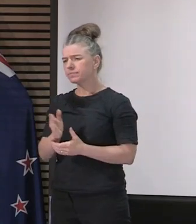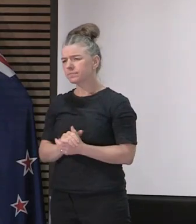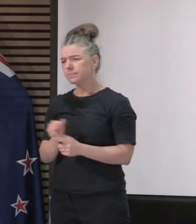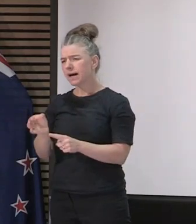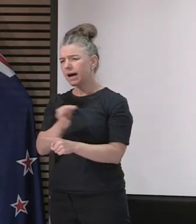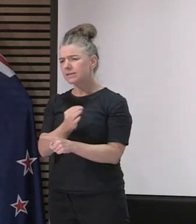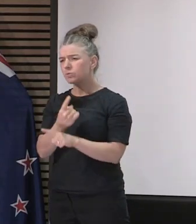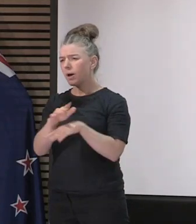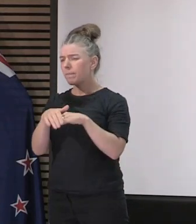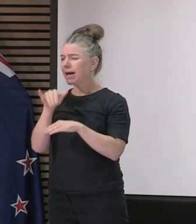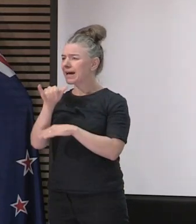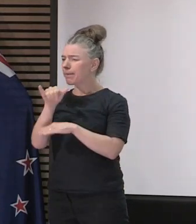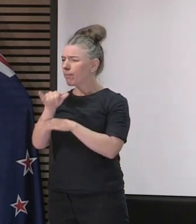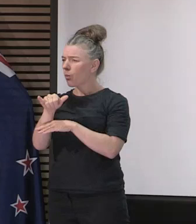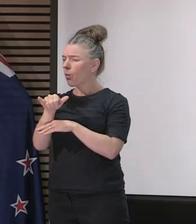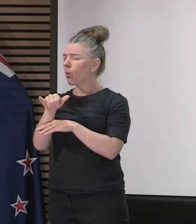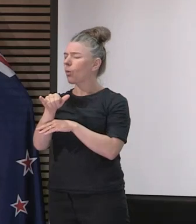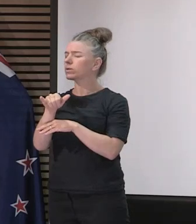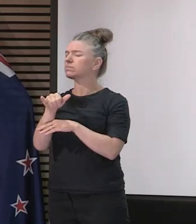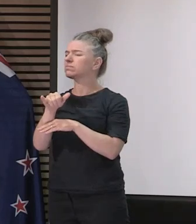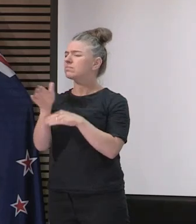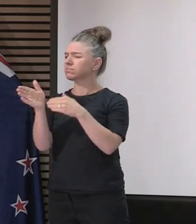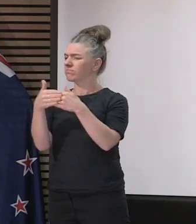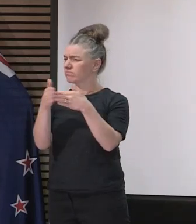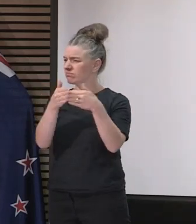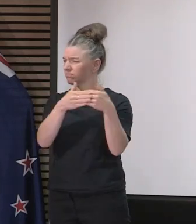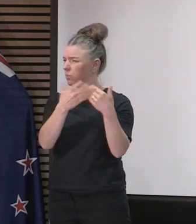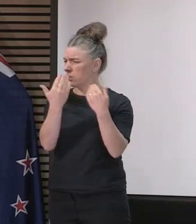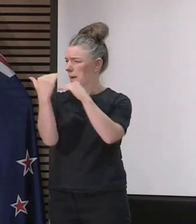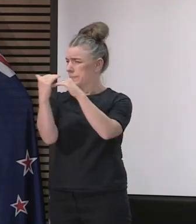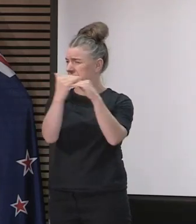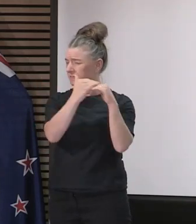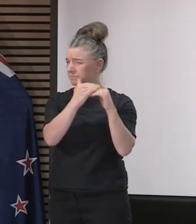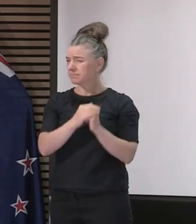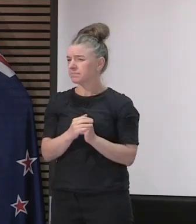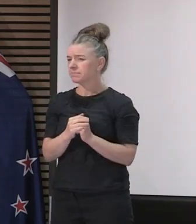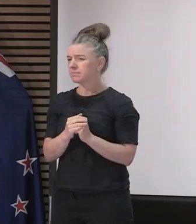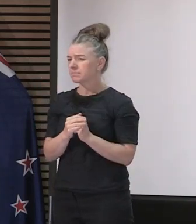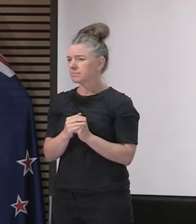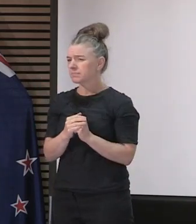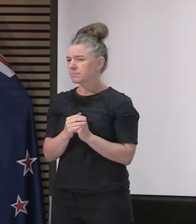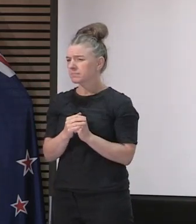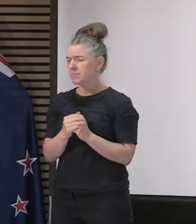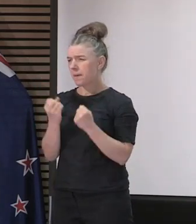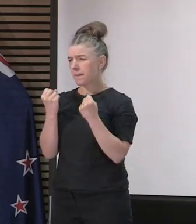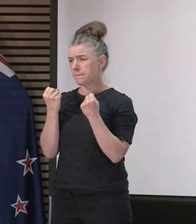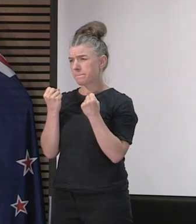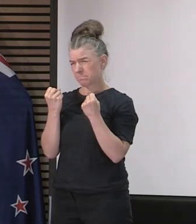there has been no further transmission. >> Given the